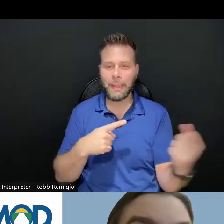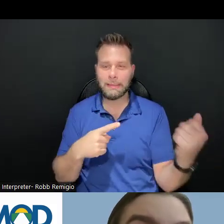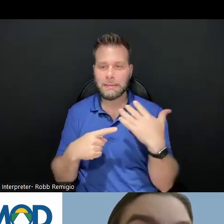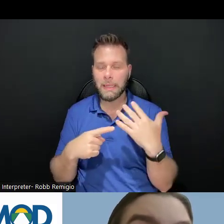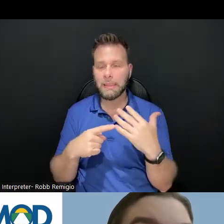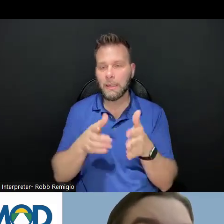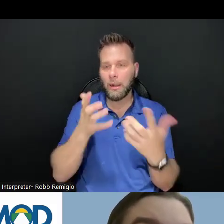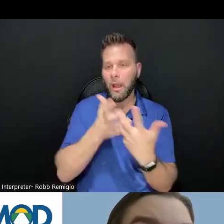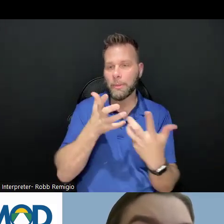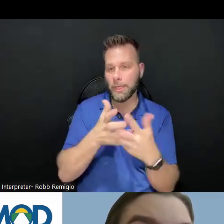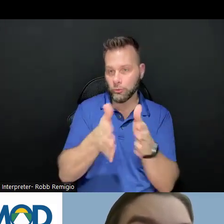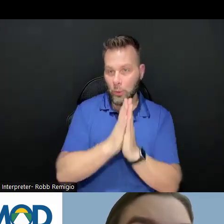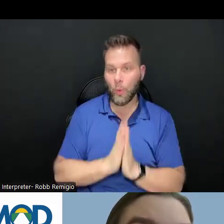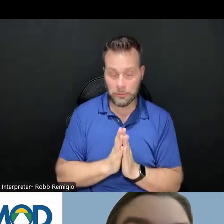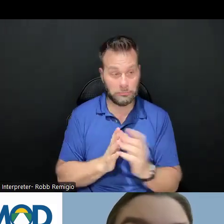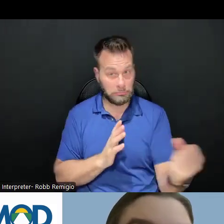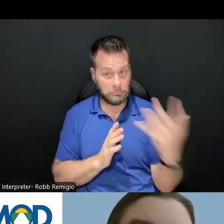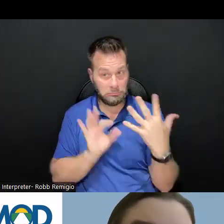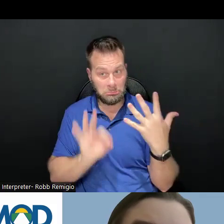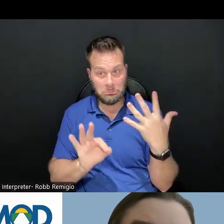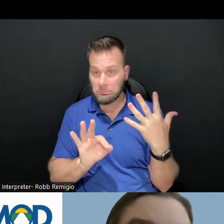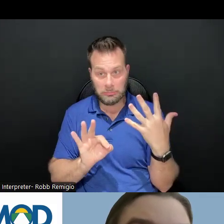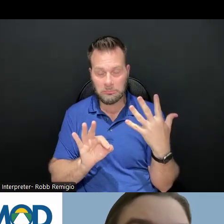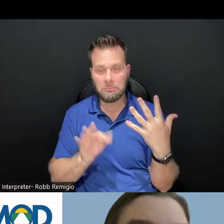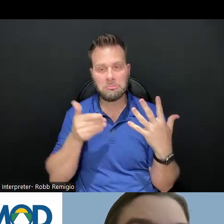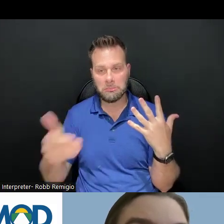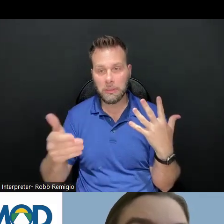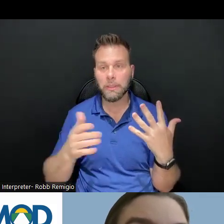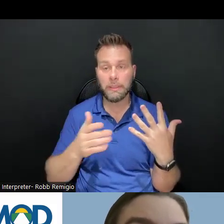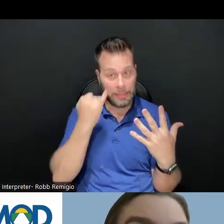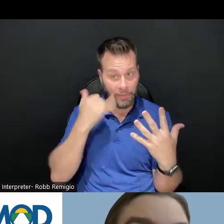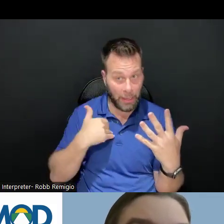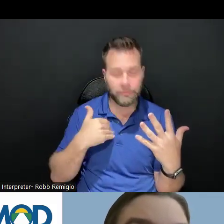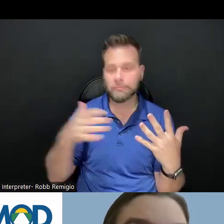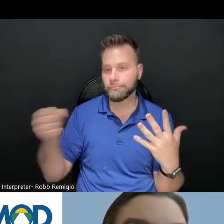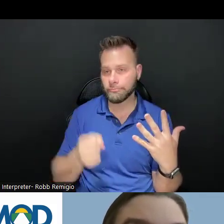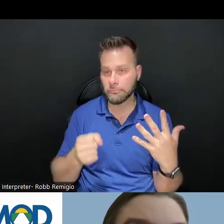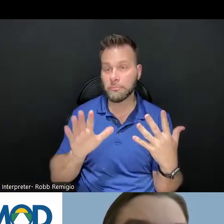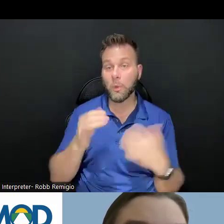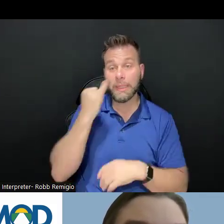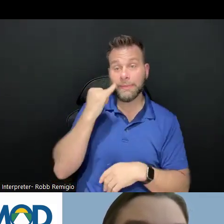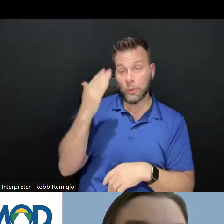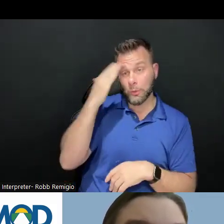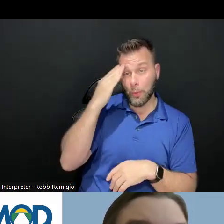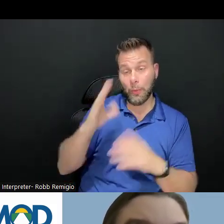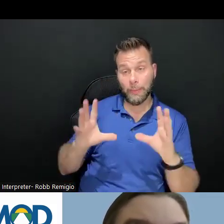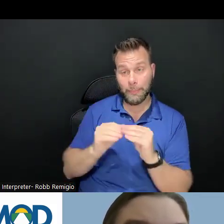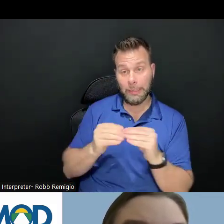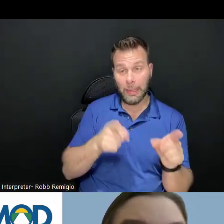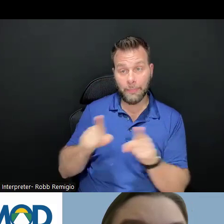cancel if there were no requests. However, you know, if you know that this meeting or event has